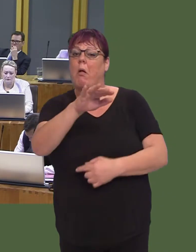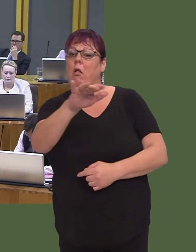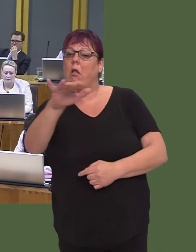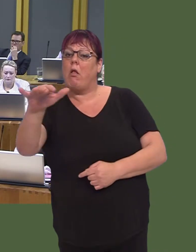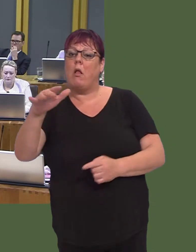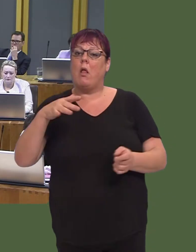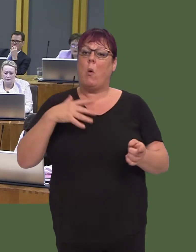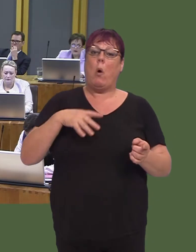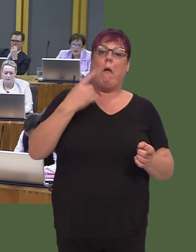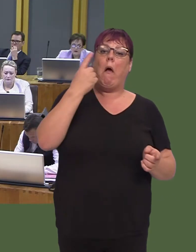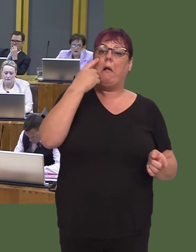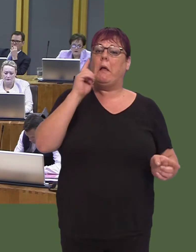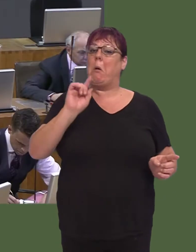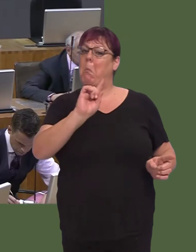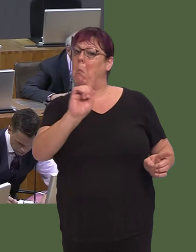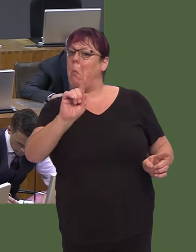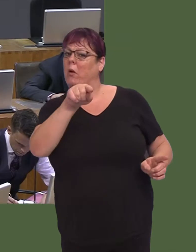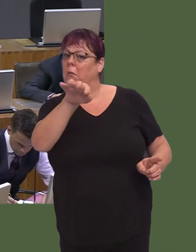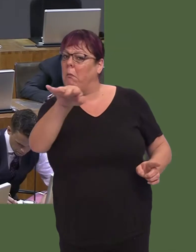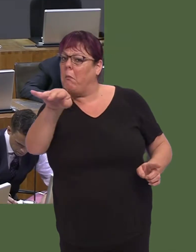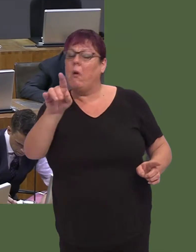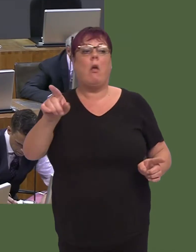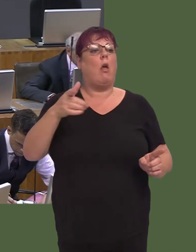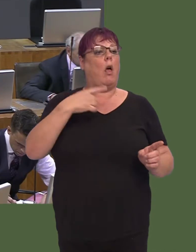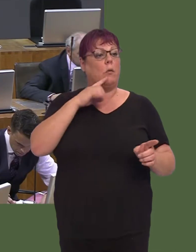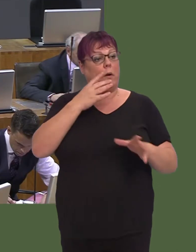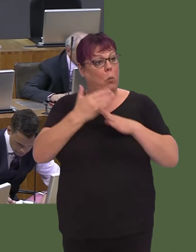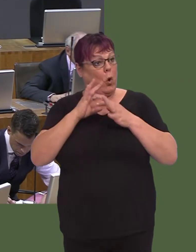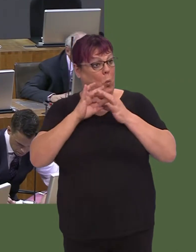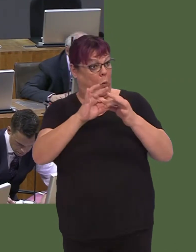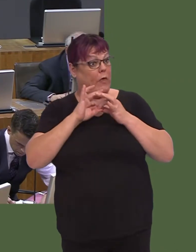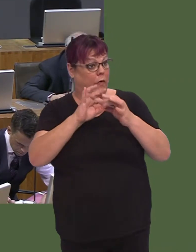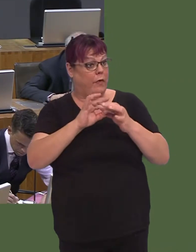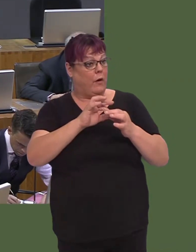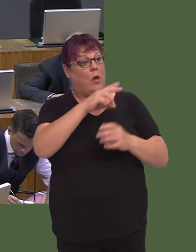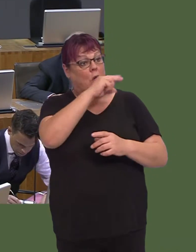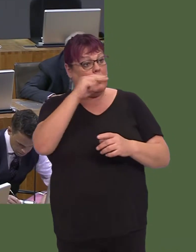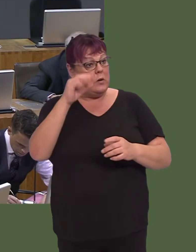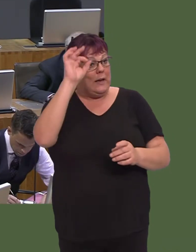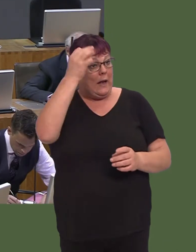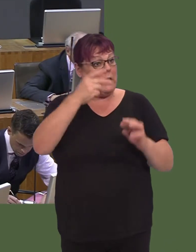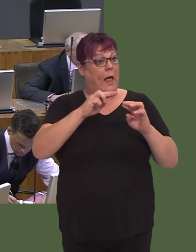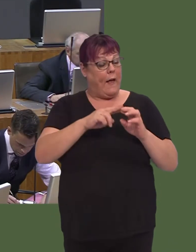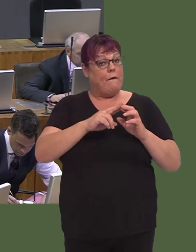and we want to see what those ideas are, of course, and we will work with them if there